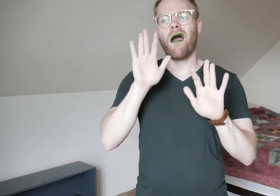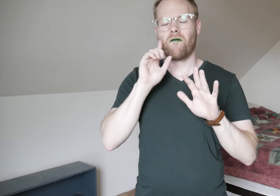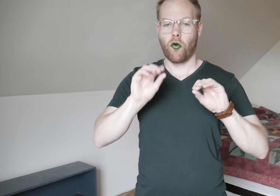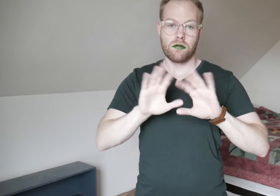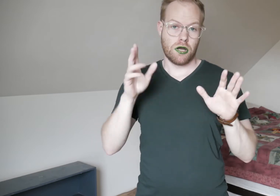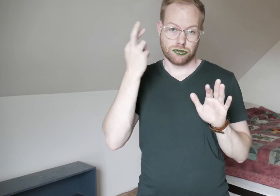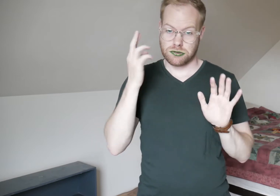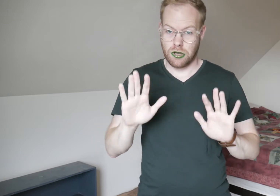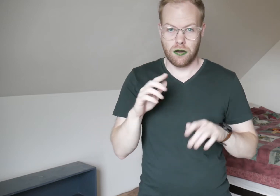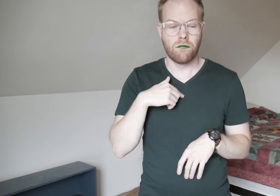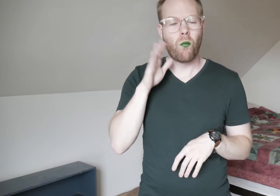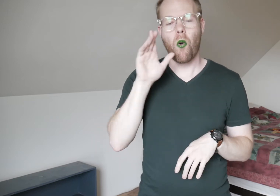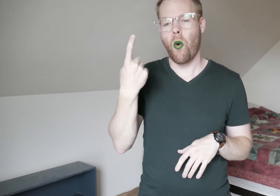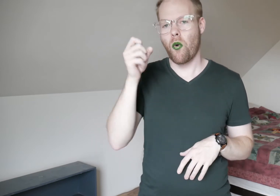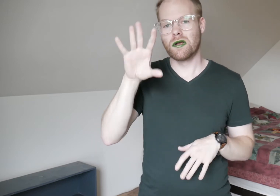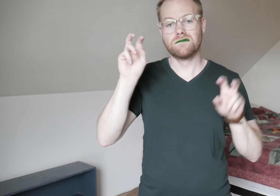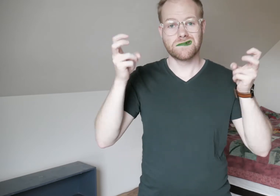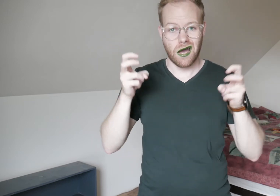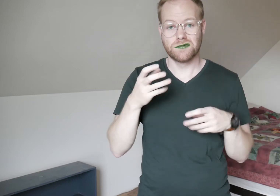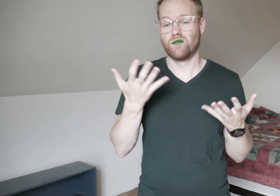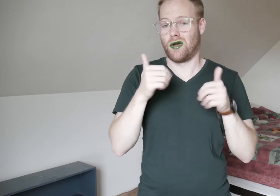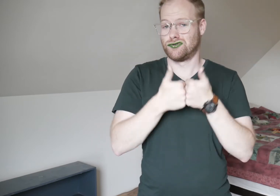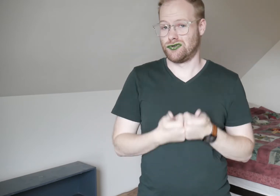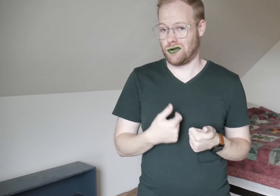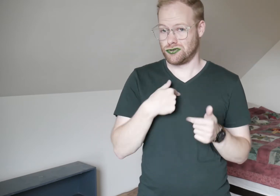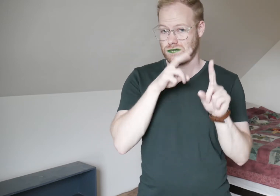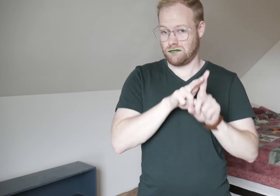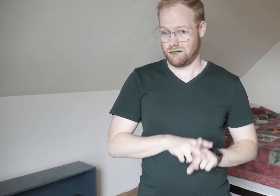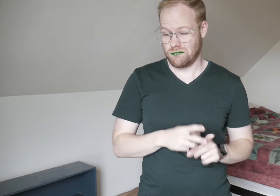For clarity’s sake, I will only be telling you the title and what challenges I’m applying them to.